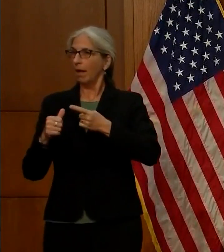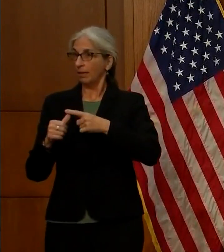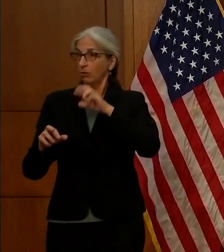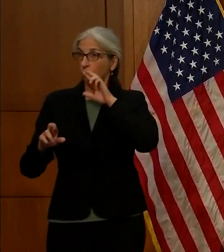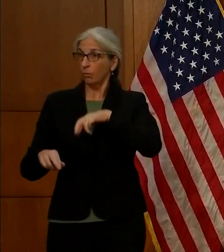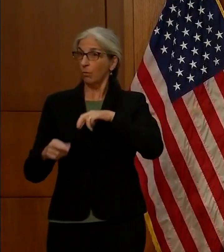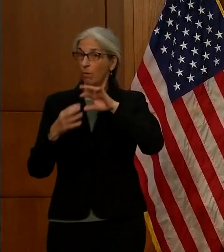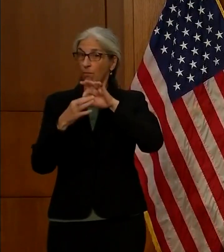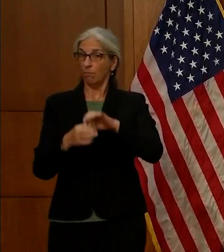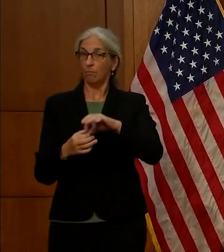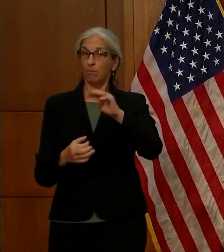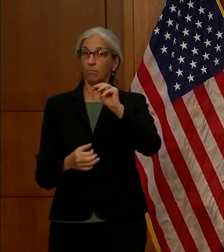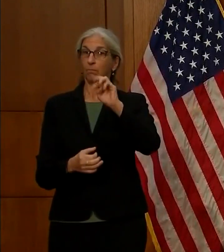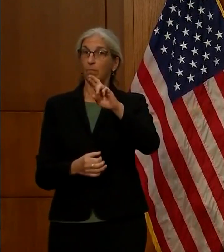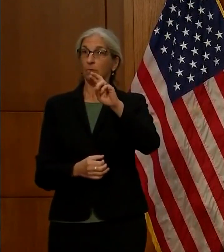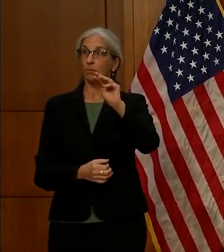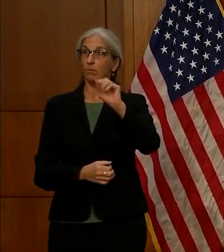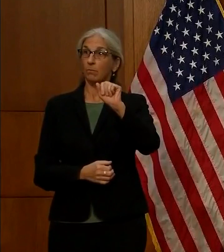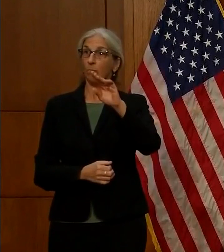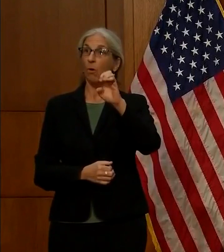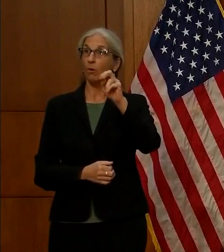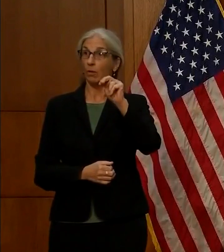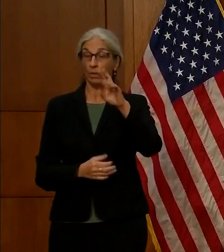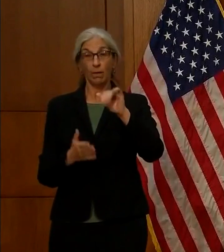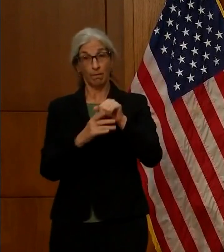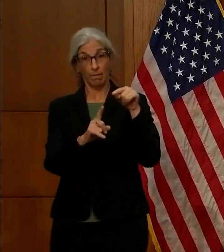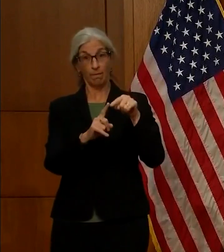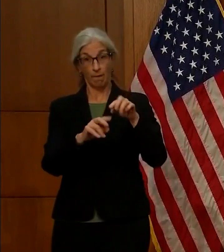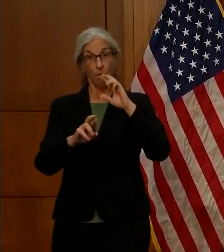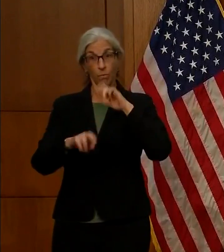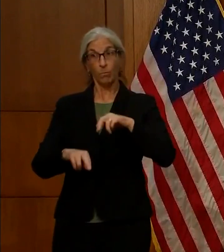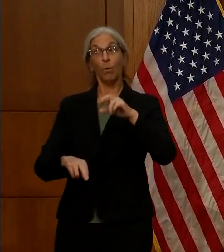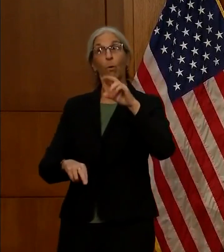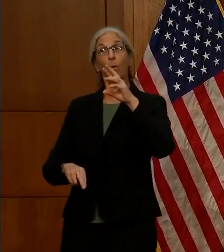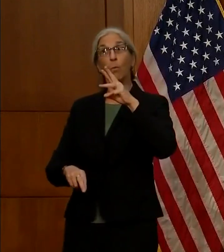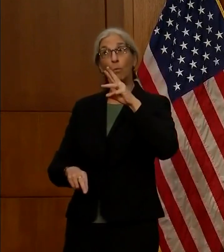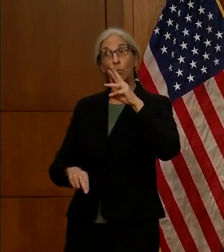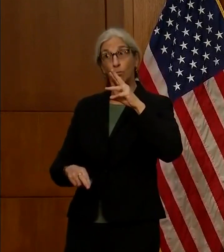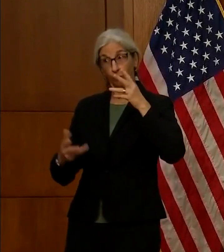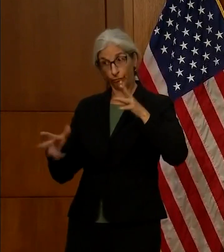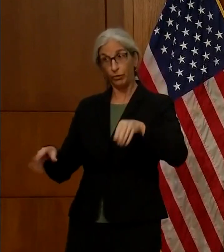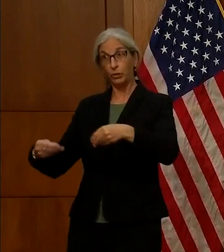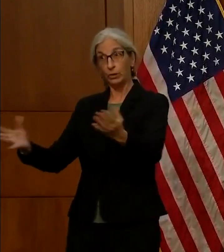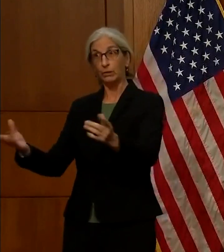INITIAL REPORT REGARDING MR